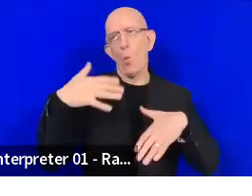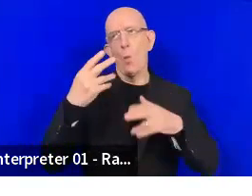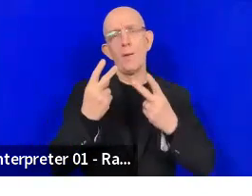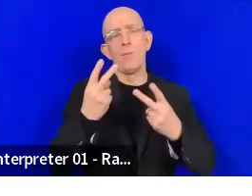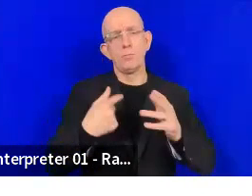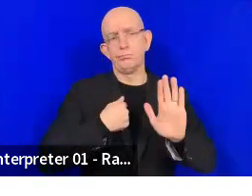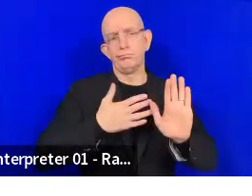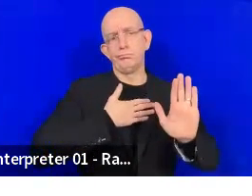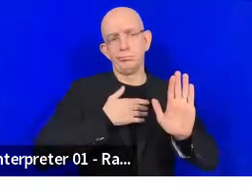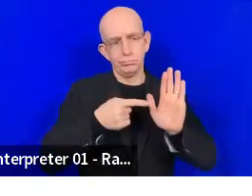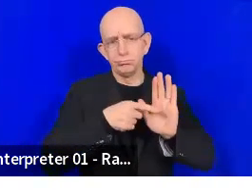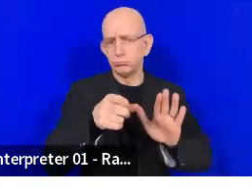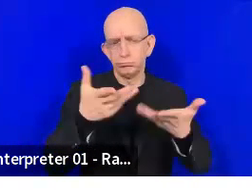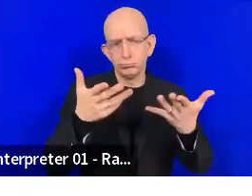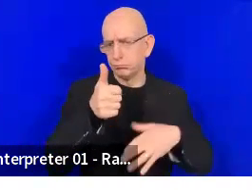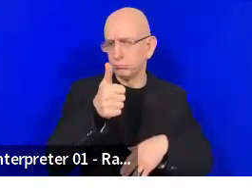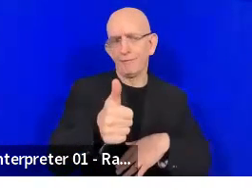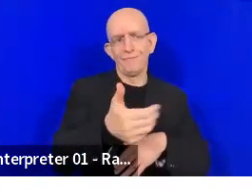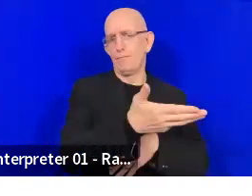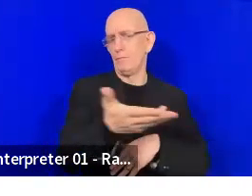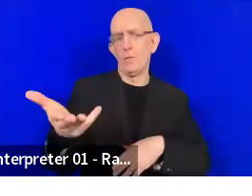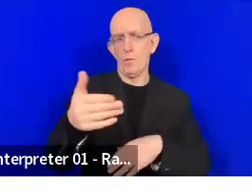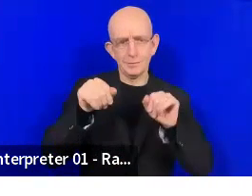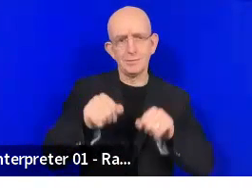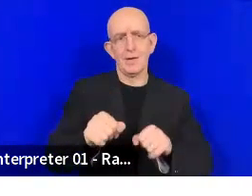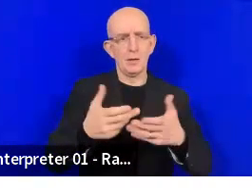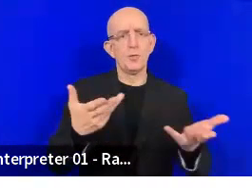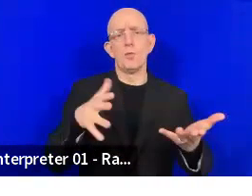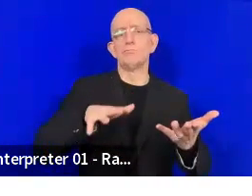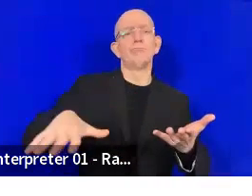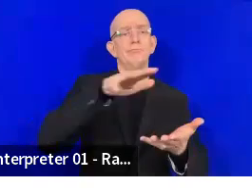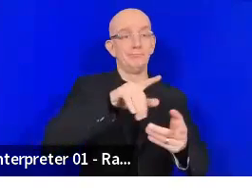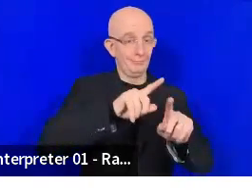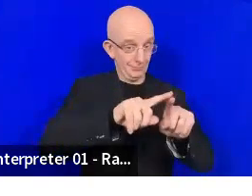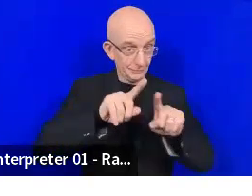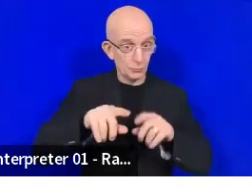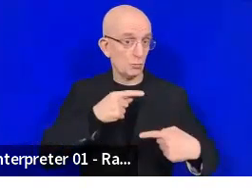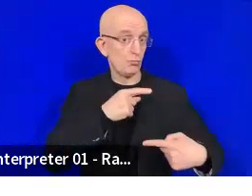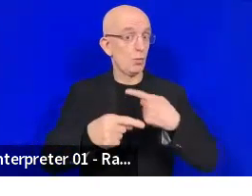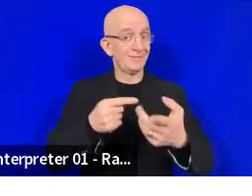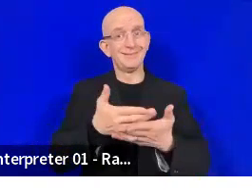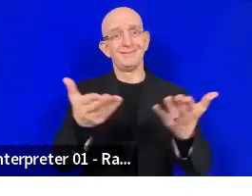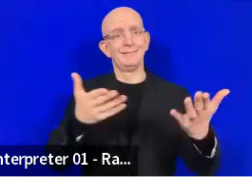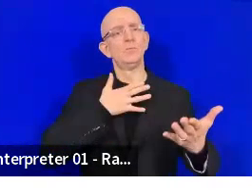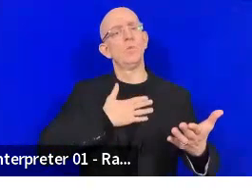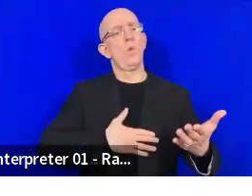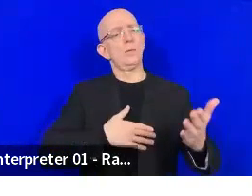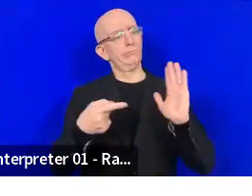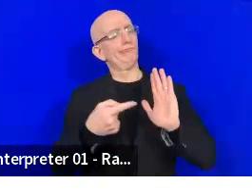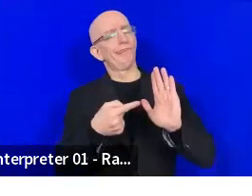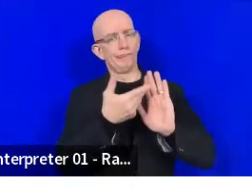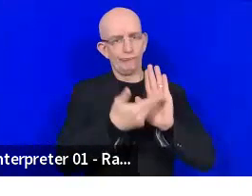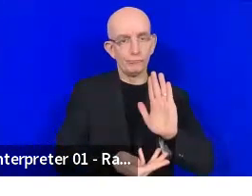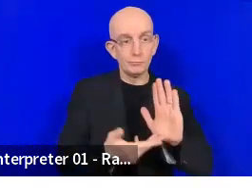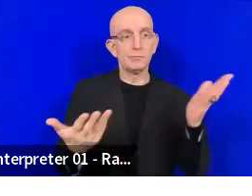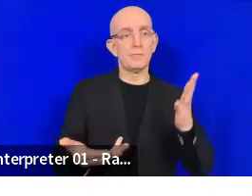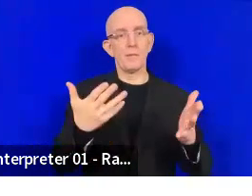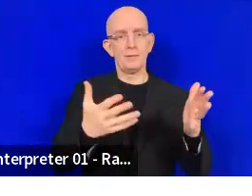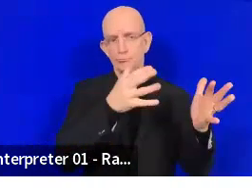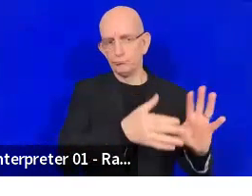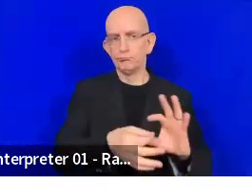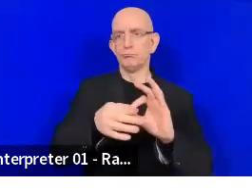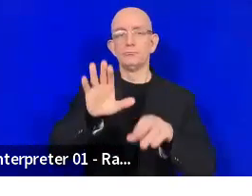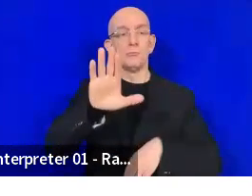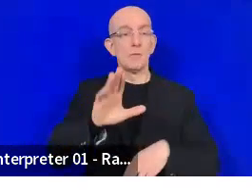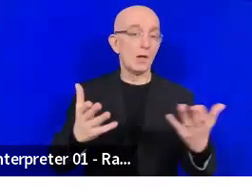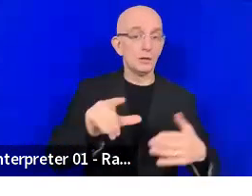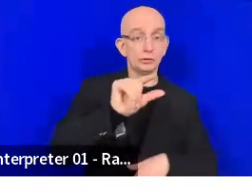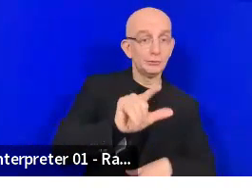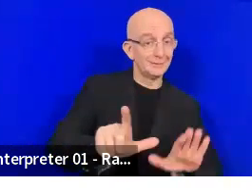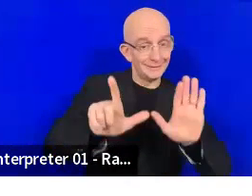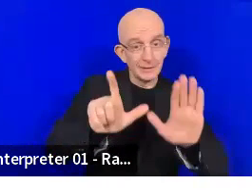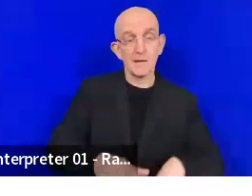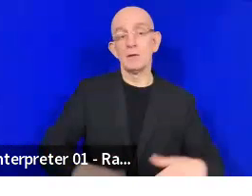and other processes that you may be part of, G7, G20, INB, the pandemic accord and other